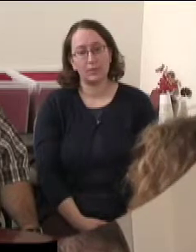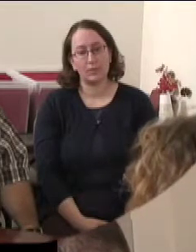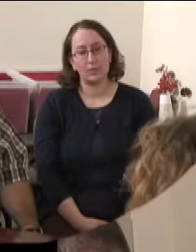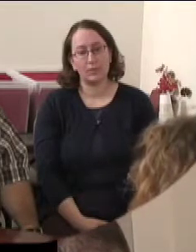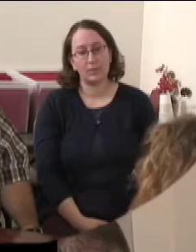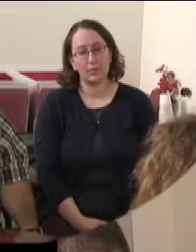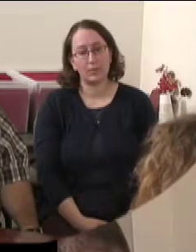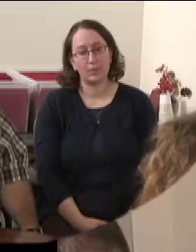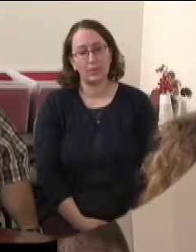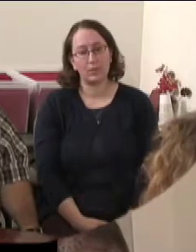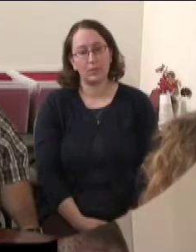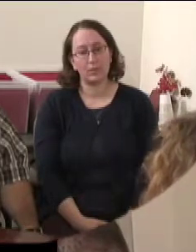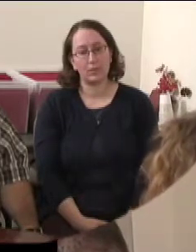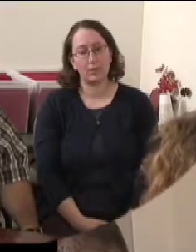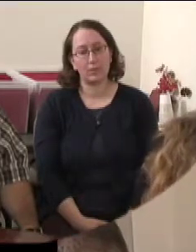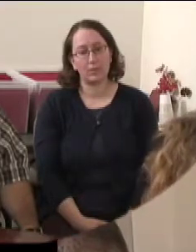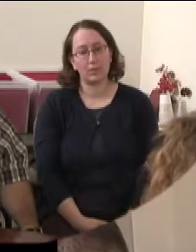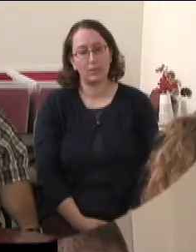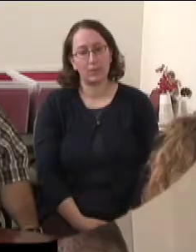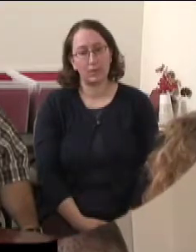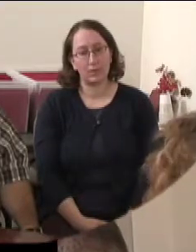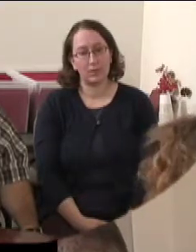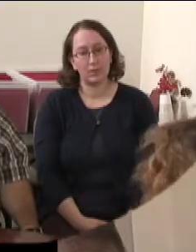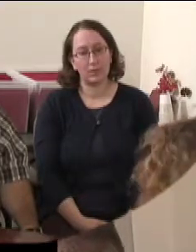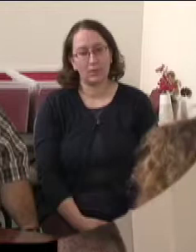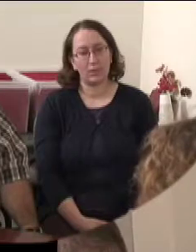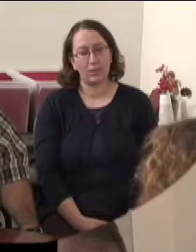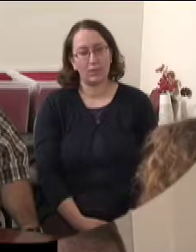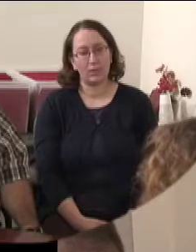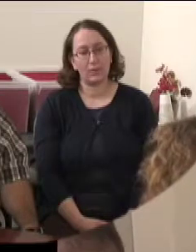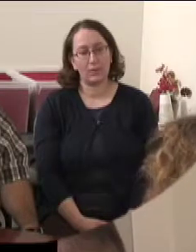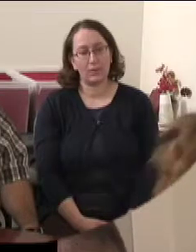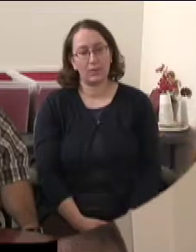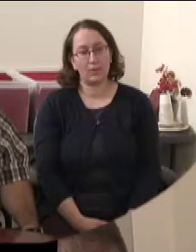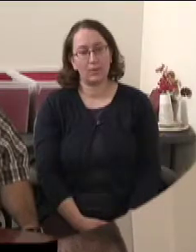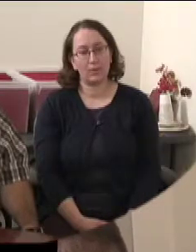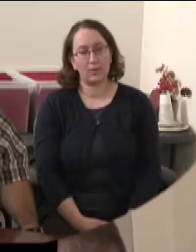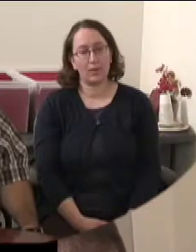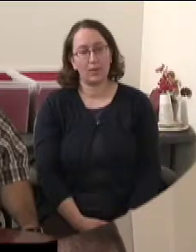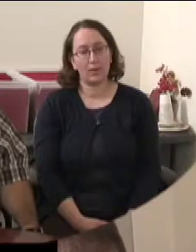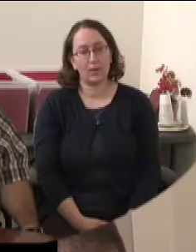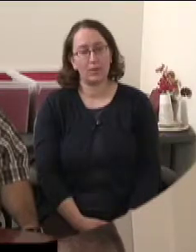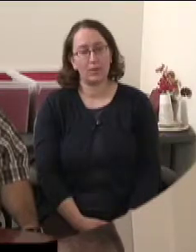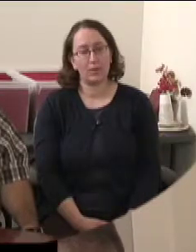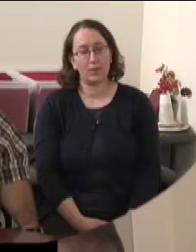her overall grade was like a 5th grade level. And I'm a little bit concerned.